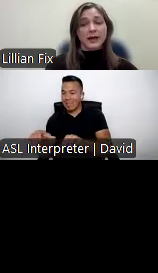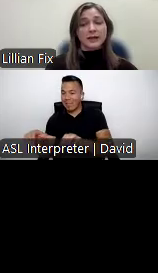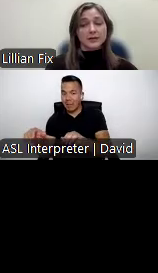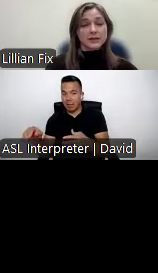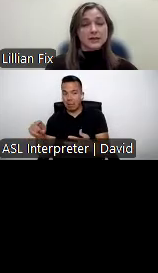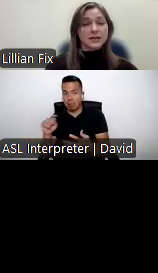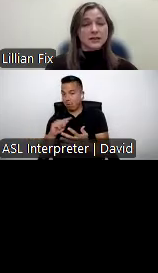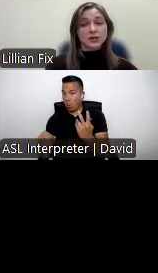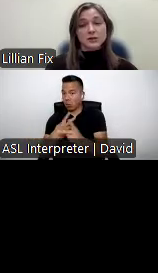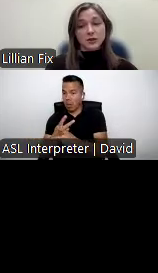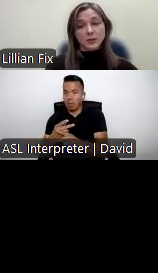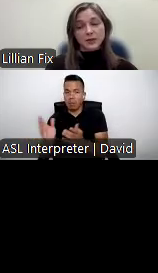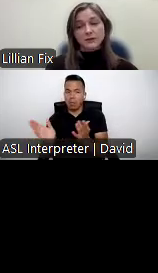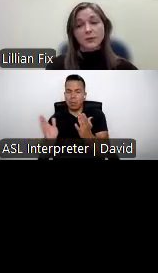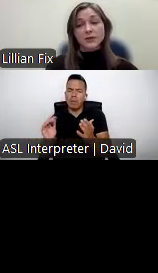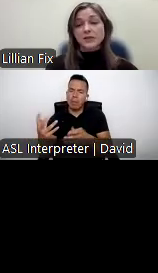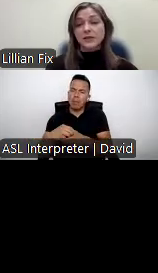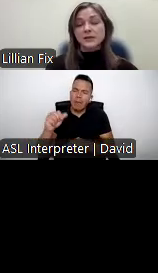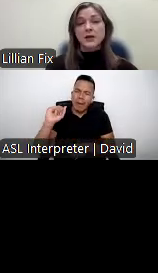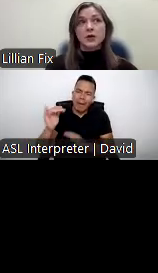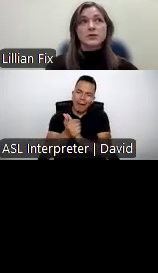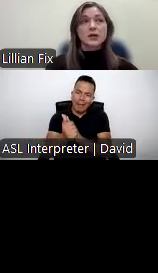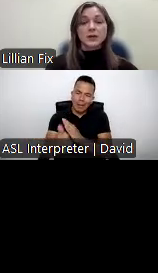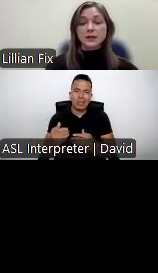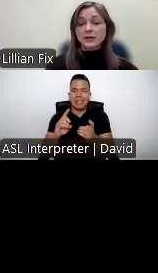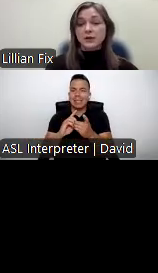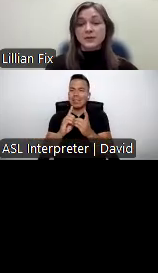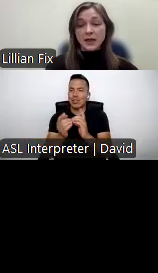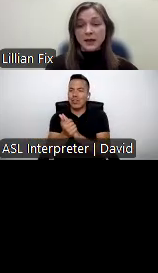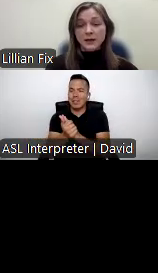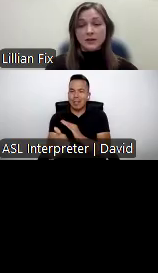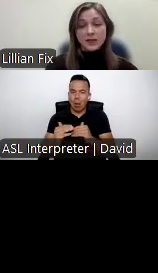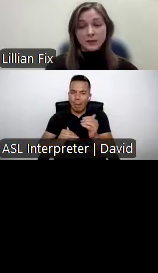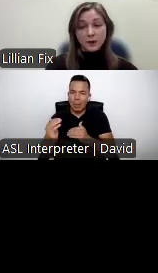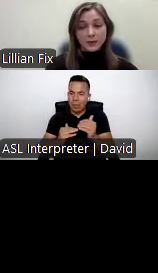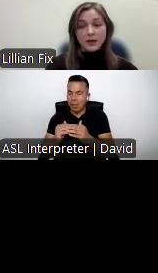support AI literacy and digital skill building for participants whose ability to obtain and retain